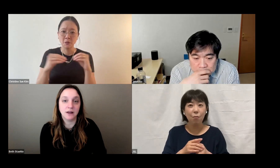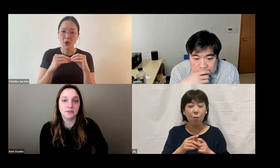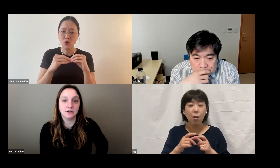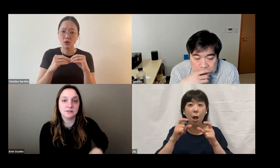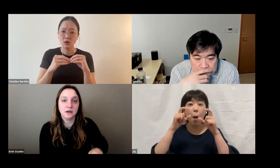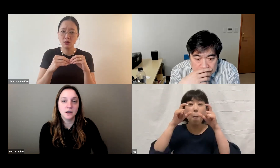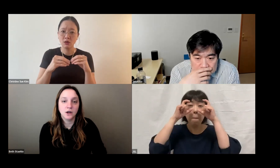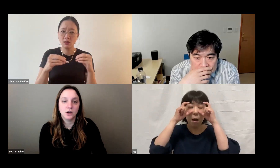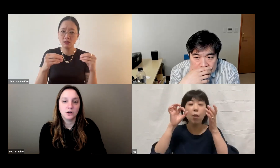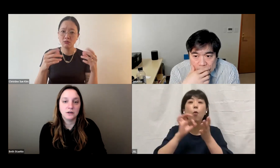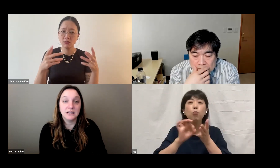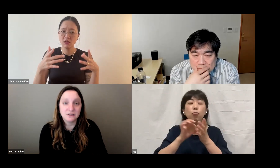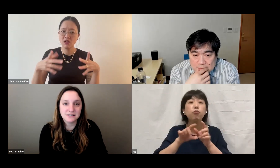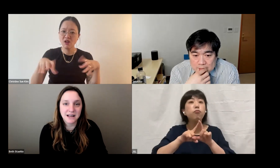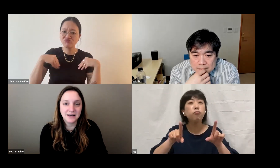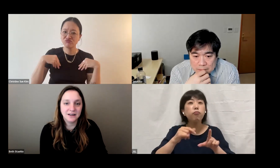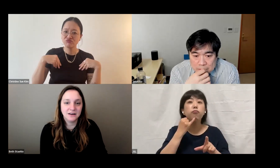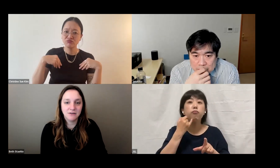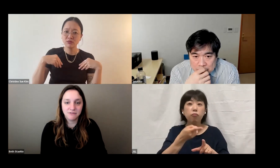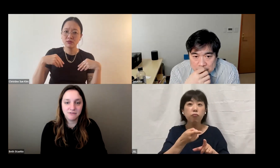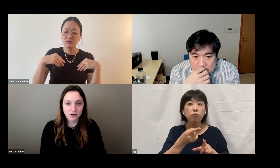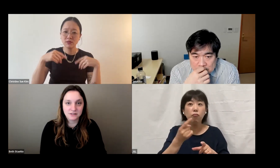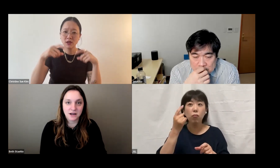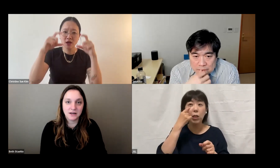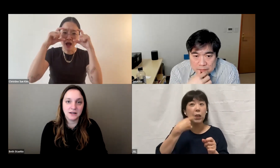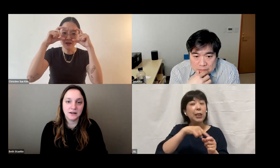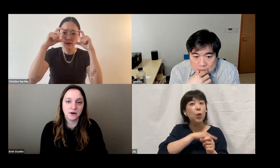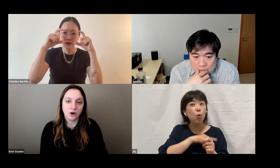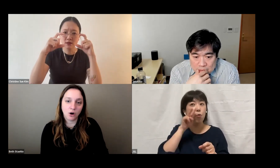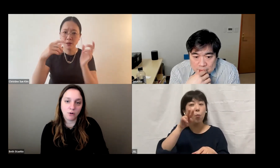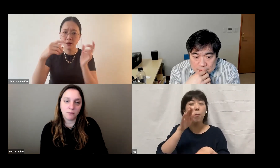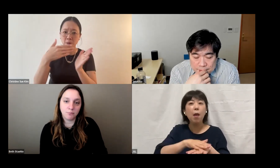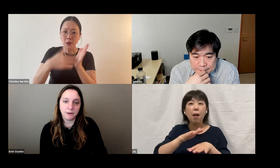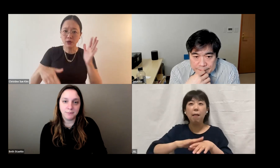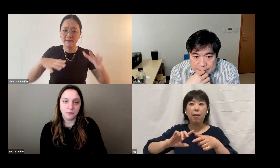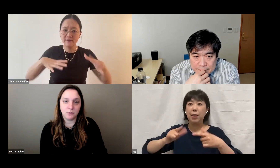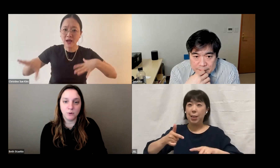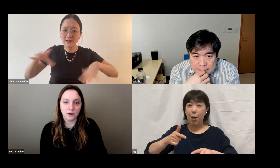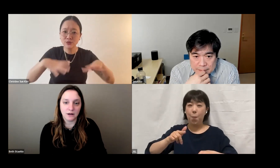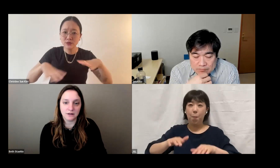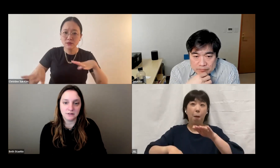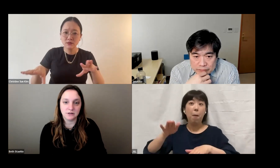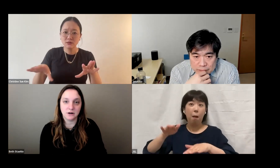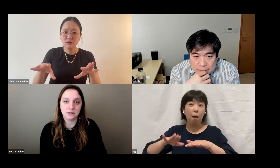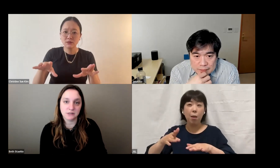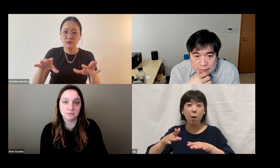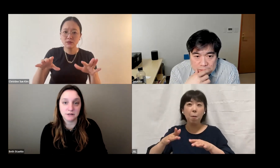There's nearsighted, far sighted, and all people who wear glasses are accepted.